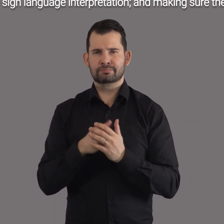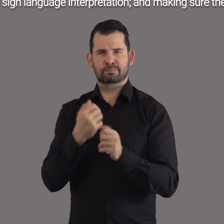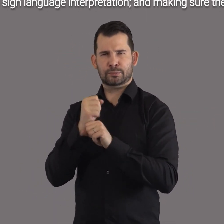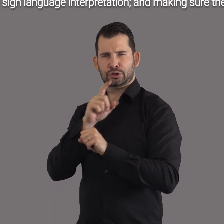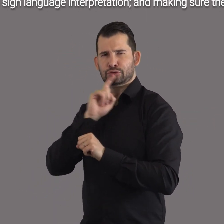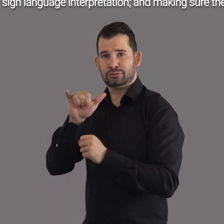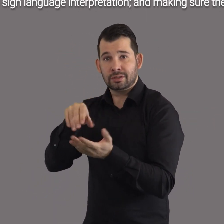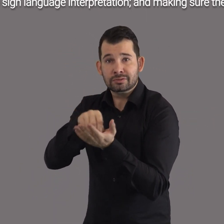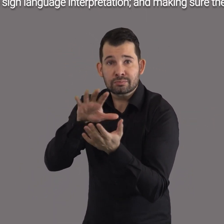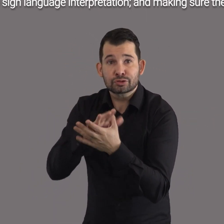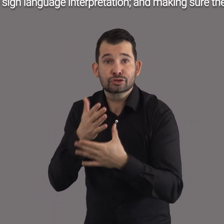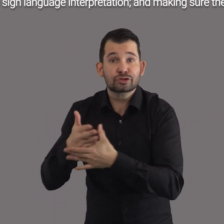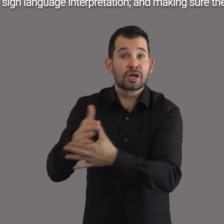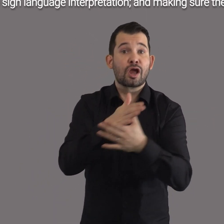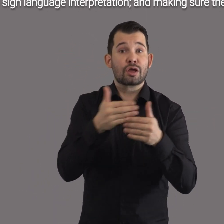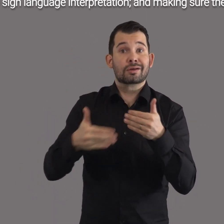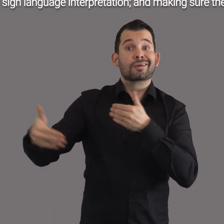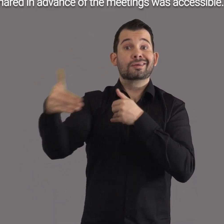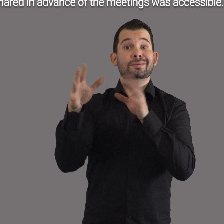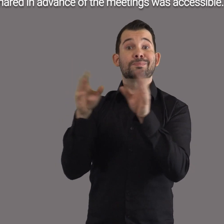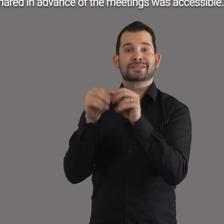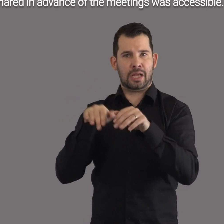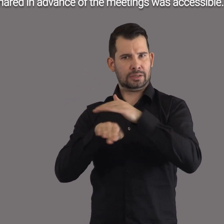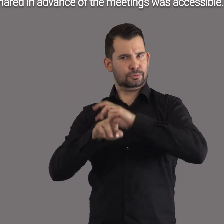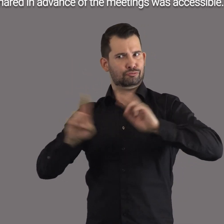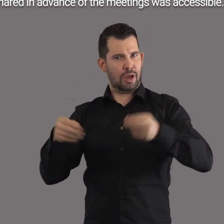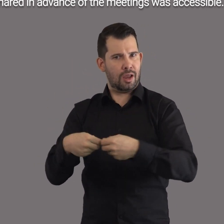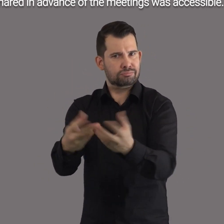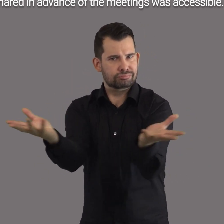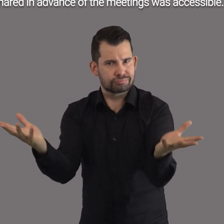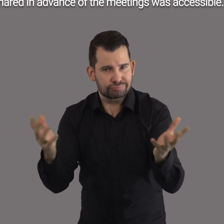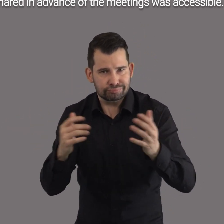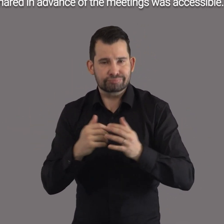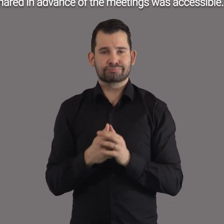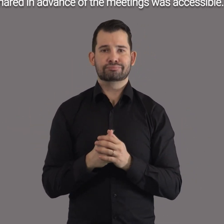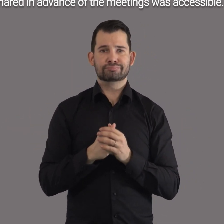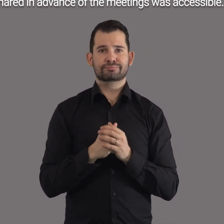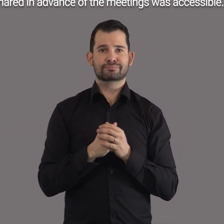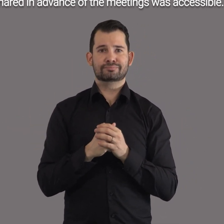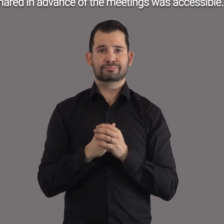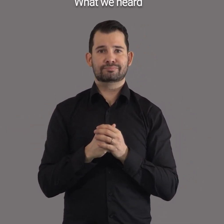(LSQ) sign language interpretation; and making sure the documentation shared in advance of the meetings was accessible.